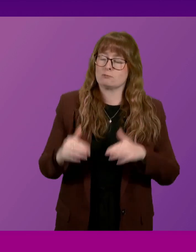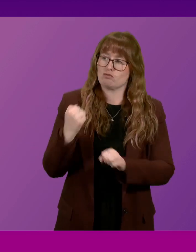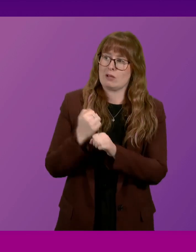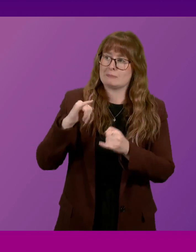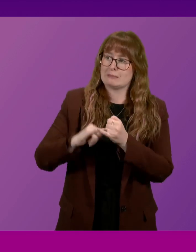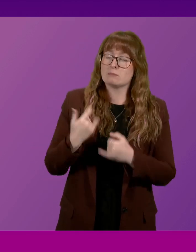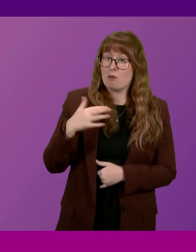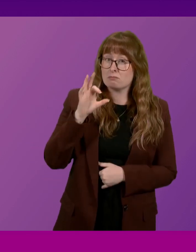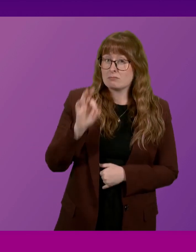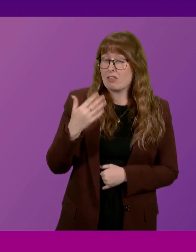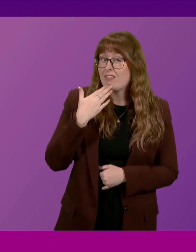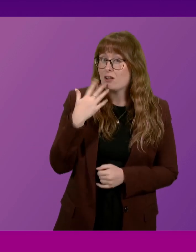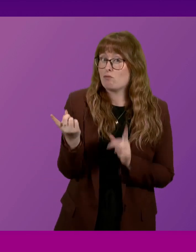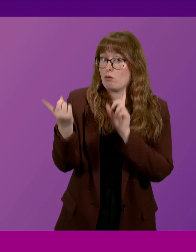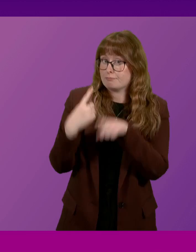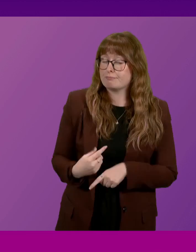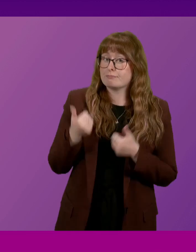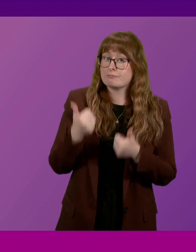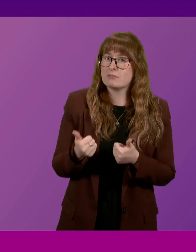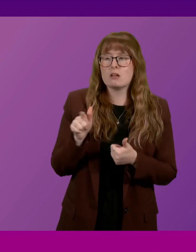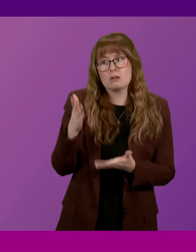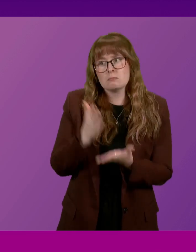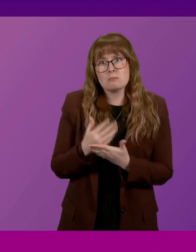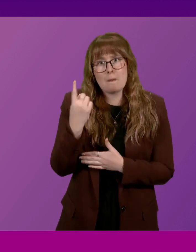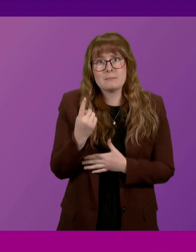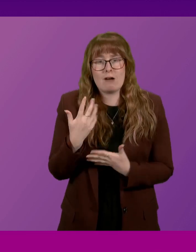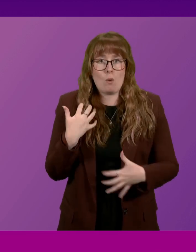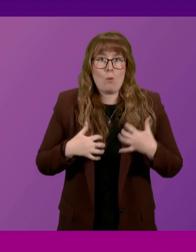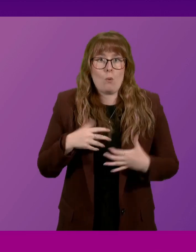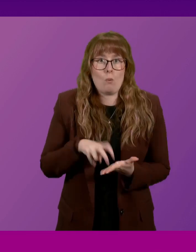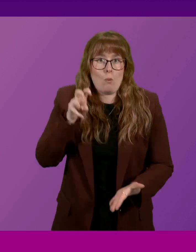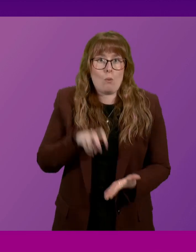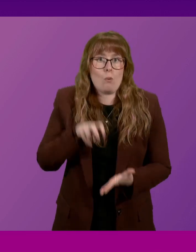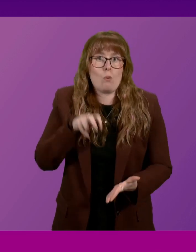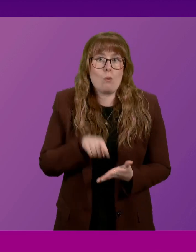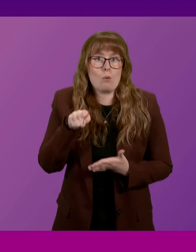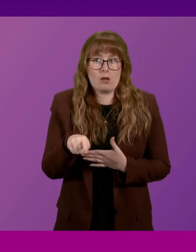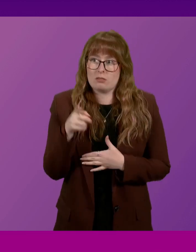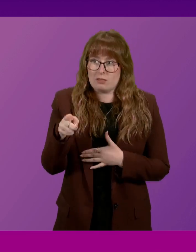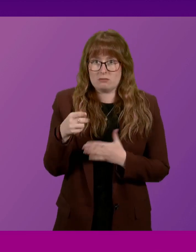The First Minister will no doubt have been delighted that Sir Tom Hunter has hinted that he,